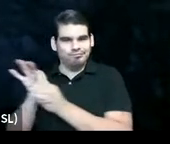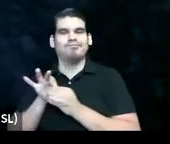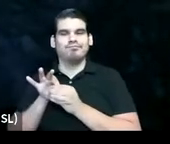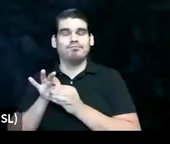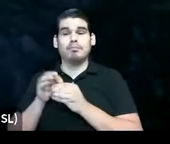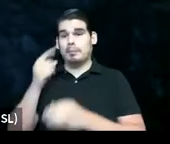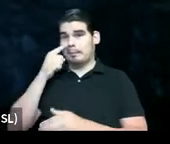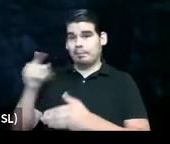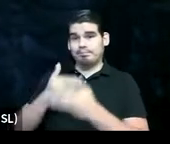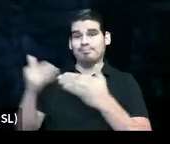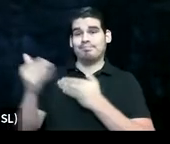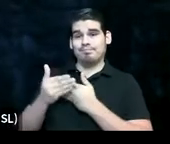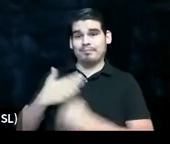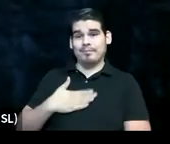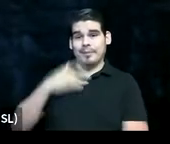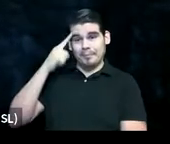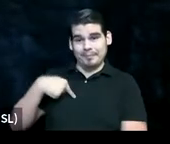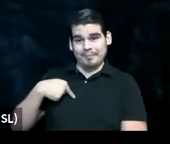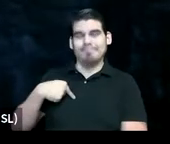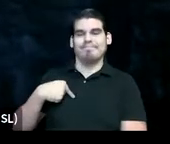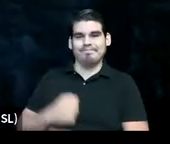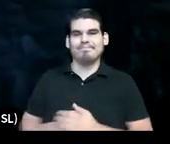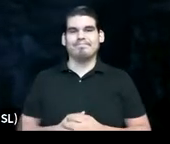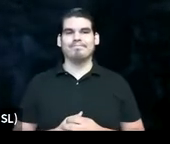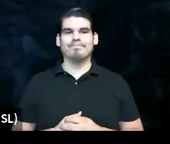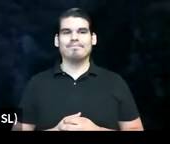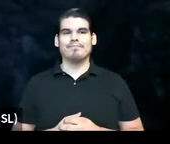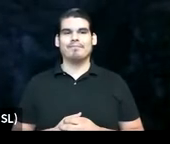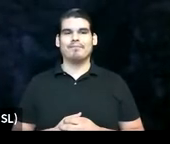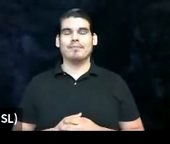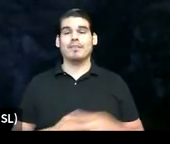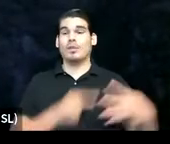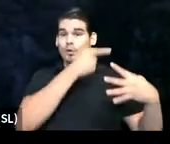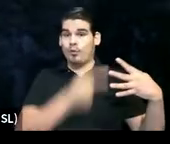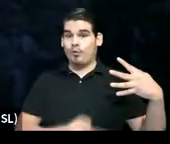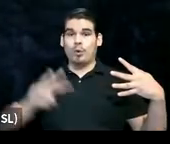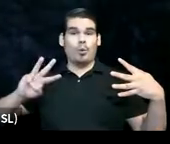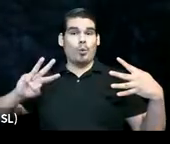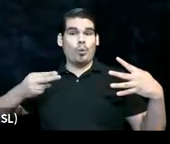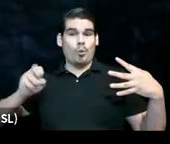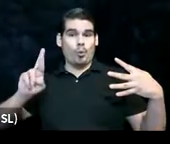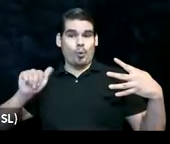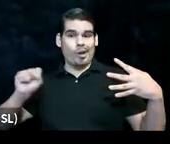They should all be cohesive sentences. The whereas should explain the issues on the